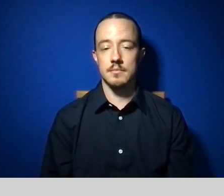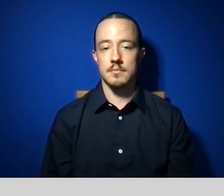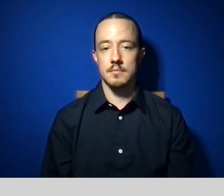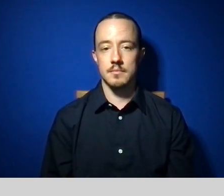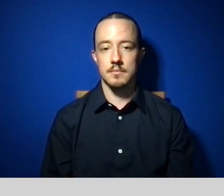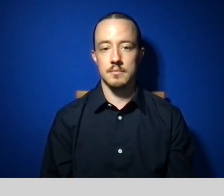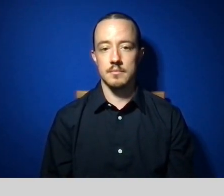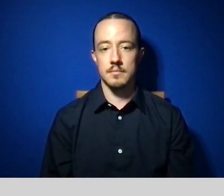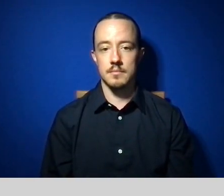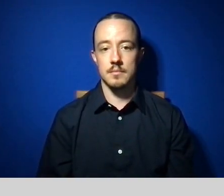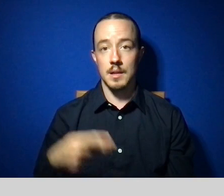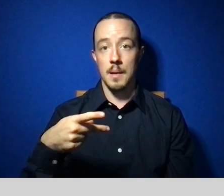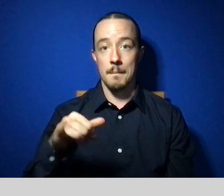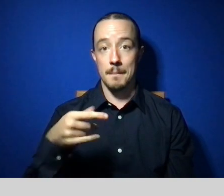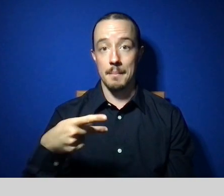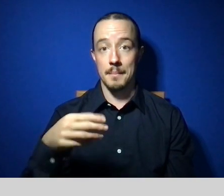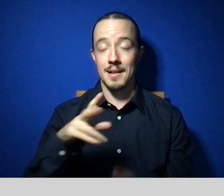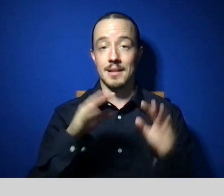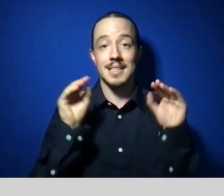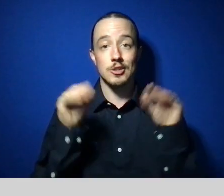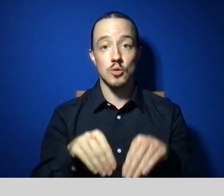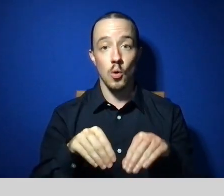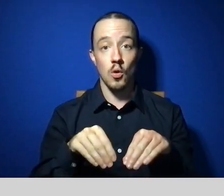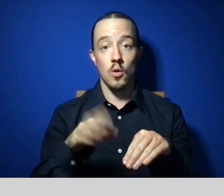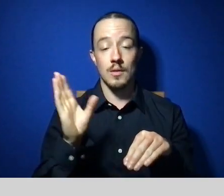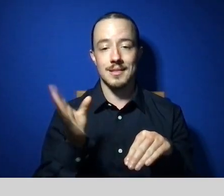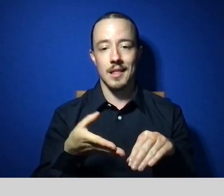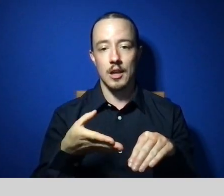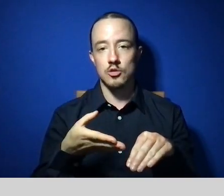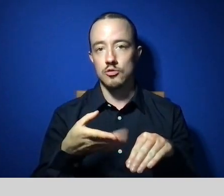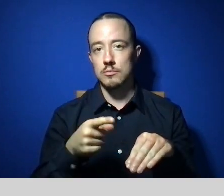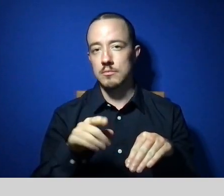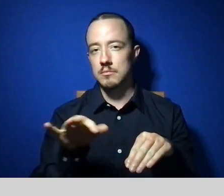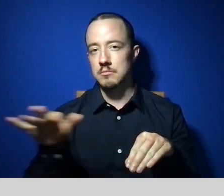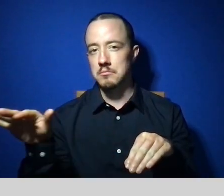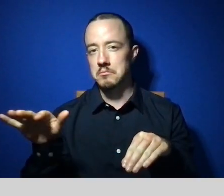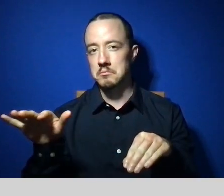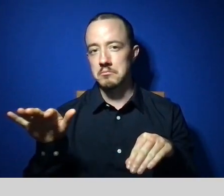paste that, what was it /dist/, pids, there we go.